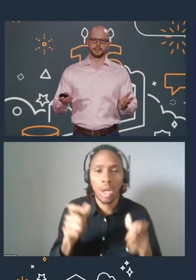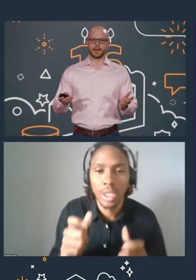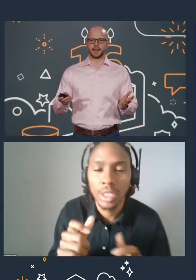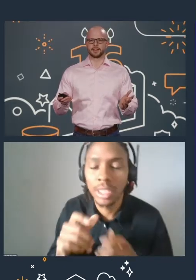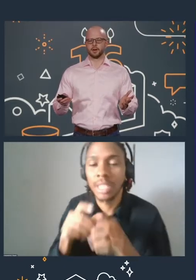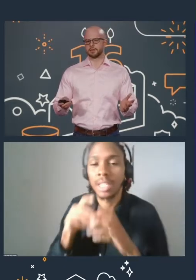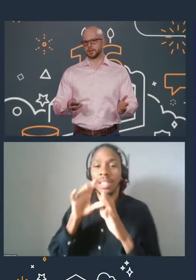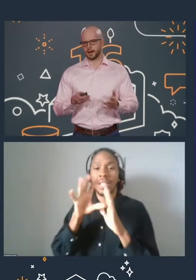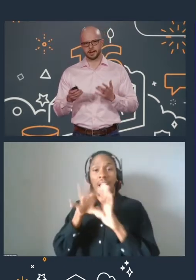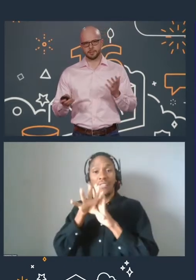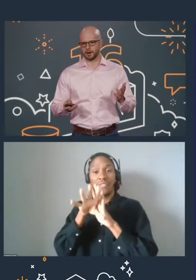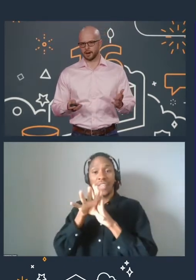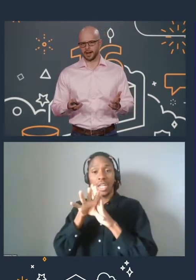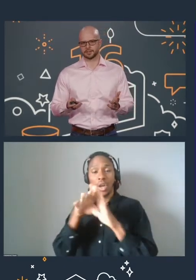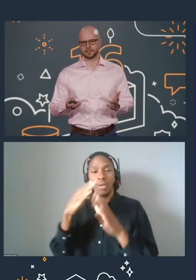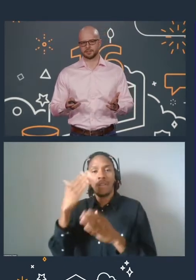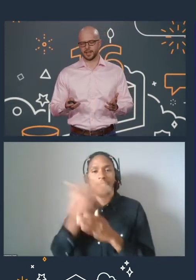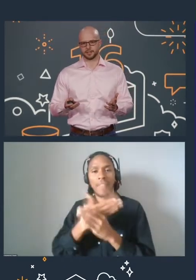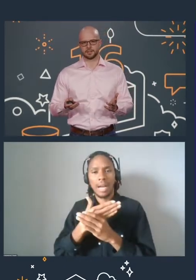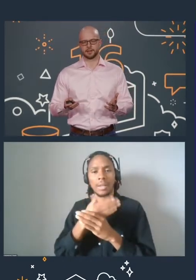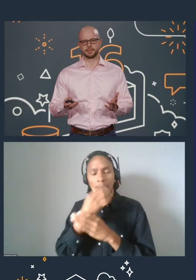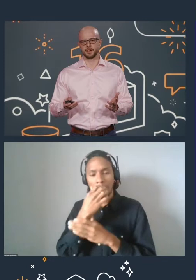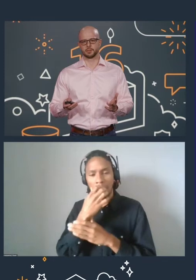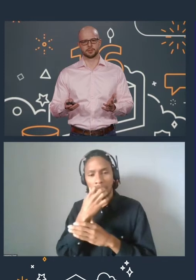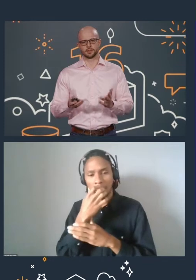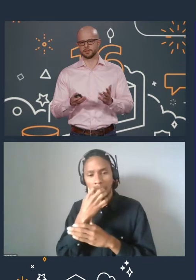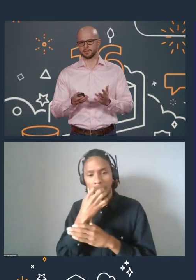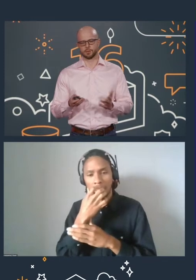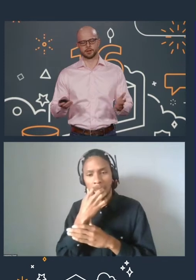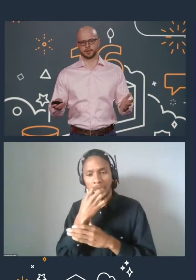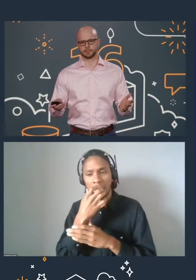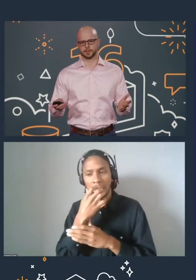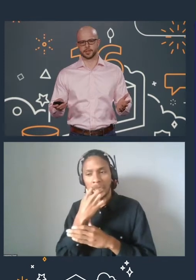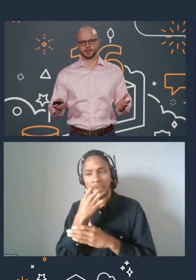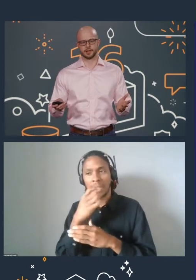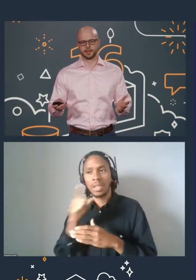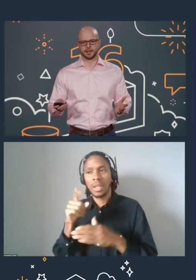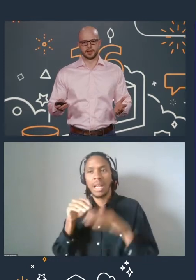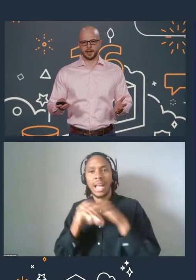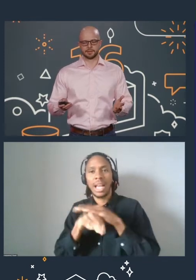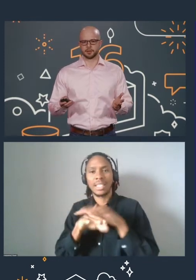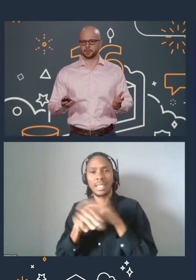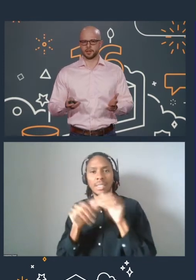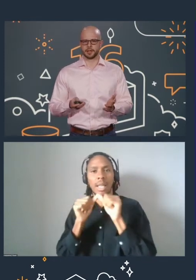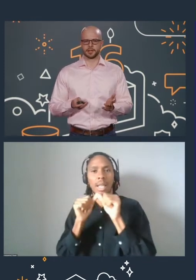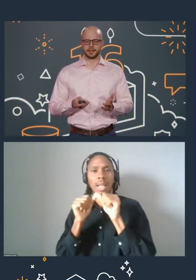that over time, are accessed less, oftentimes less than four times per year, after a period